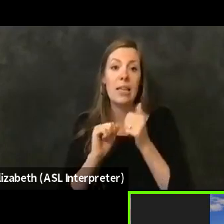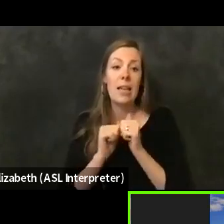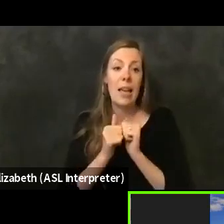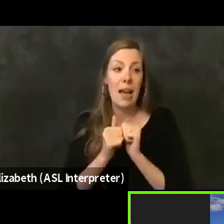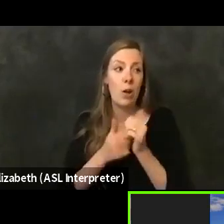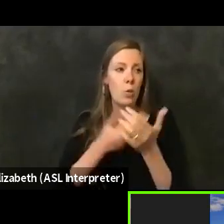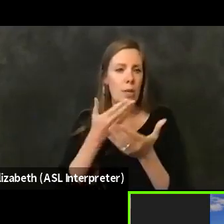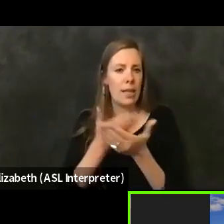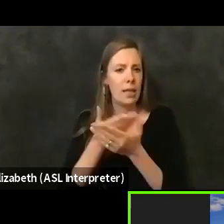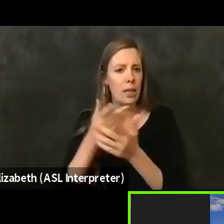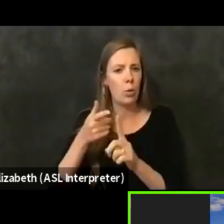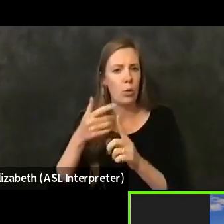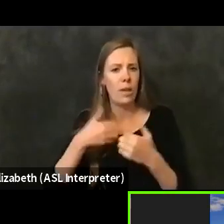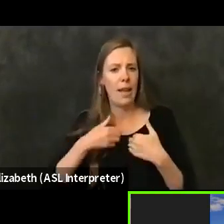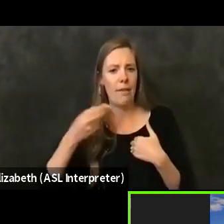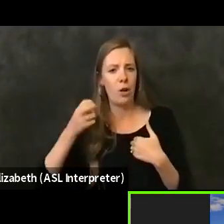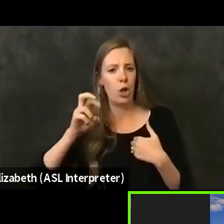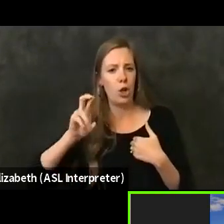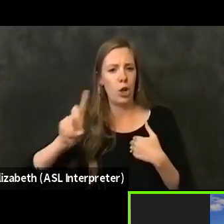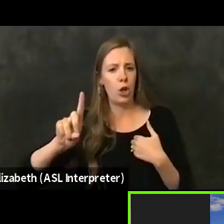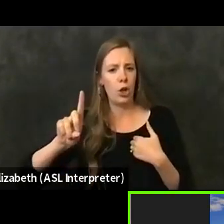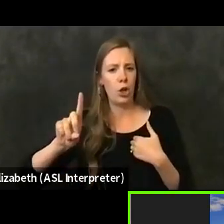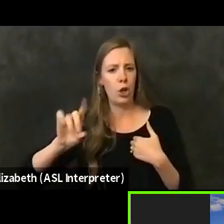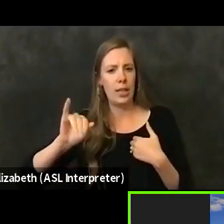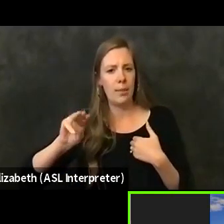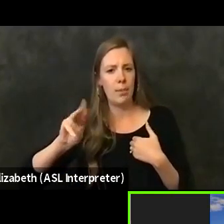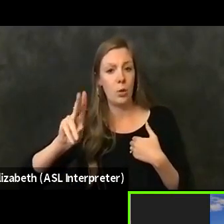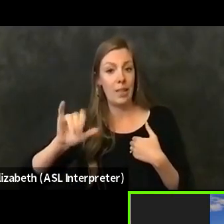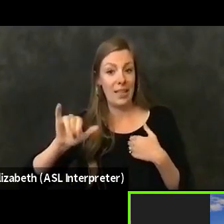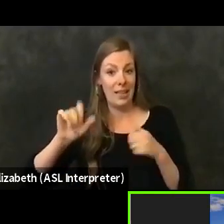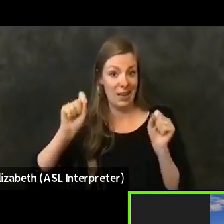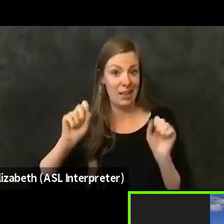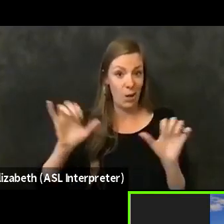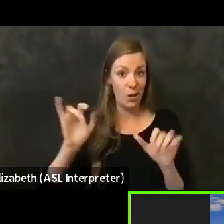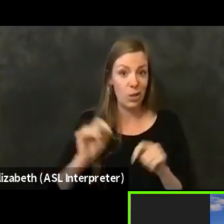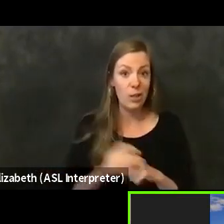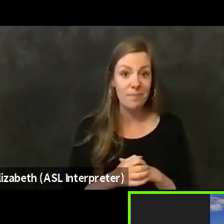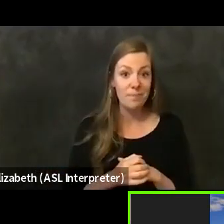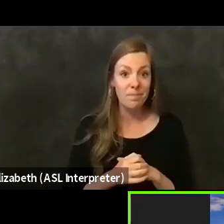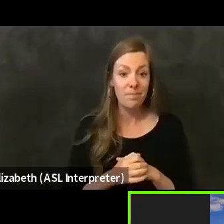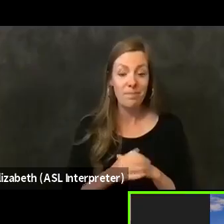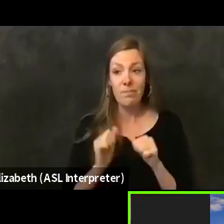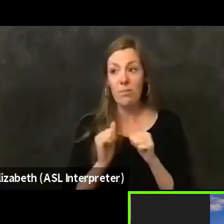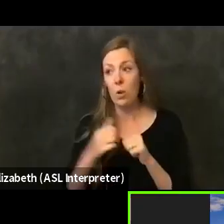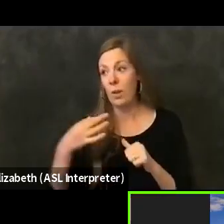achieve herd immunity and can we achieve herd immunity with voluntary vaccinations,